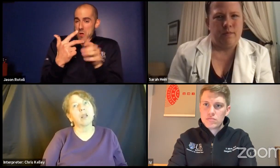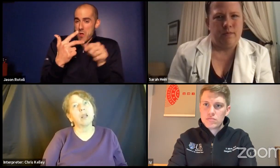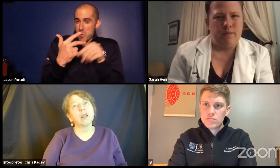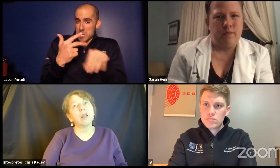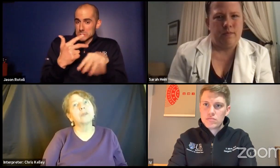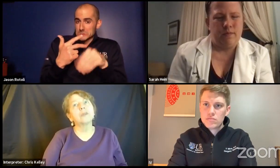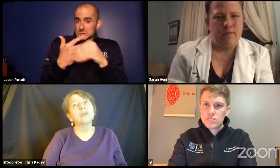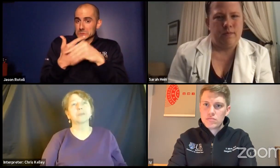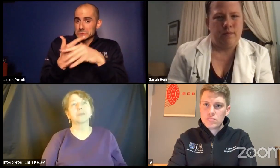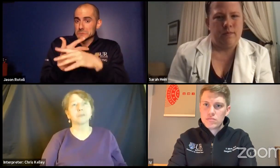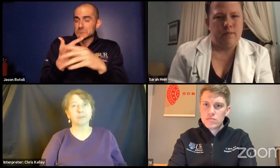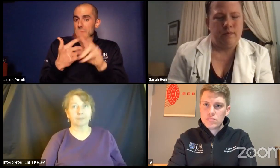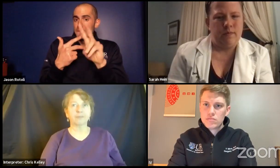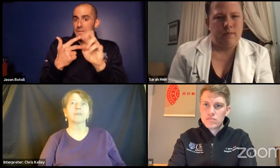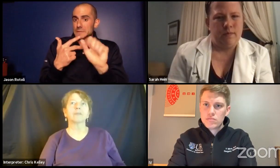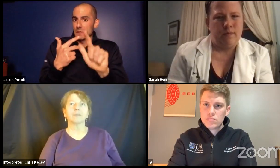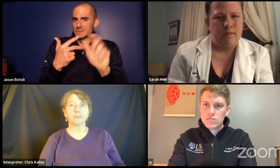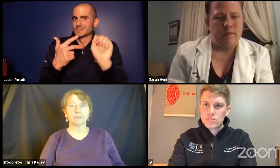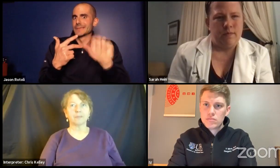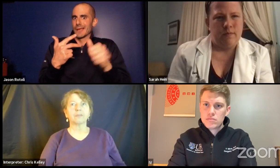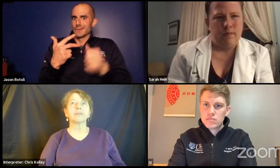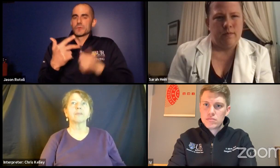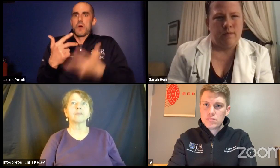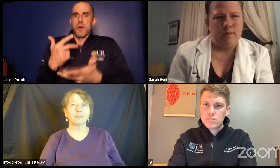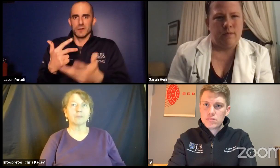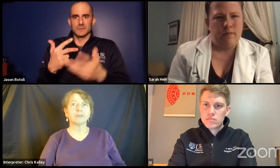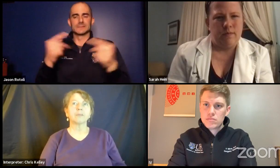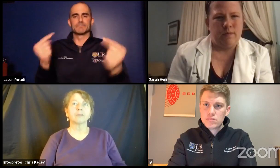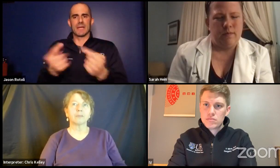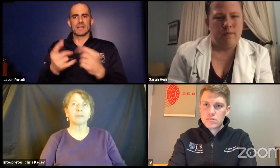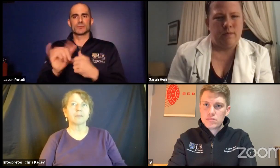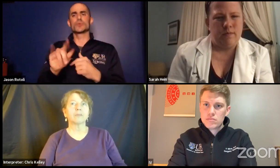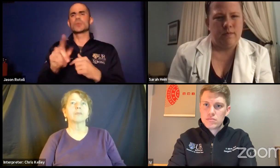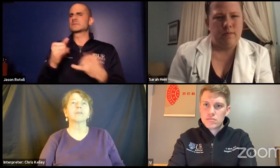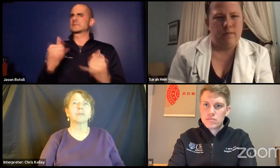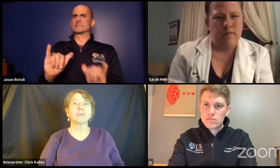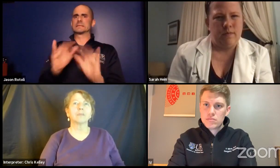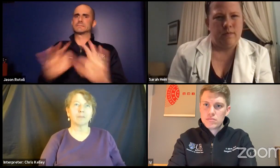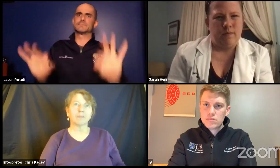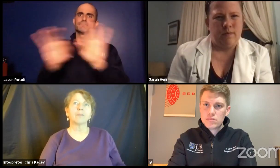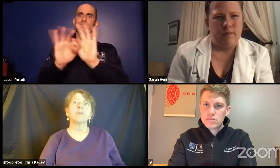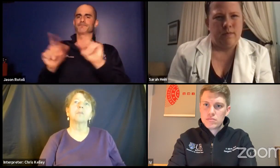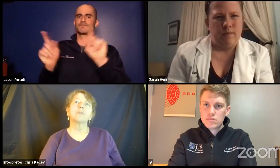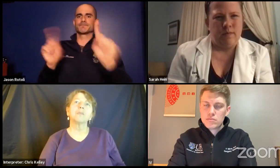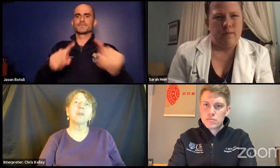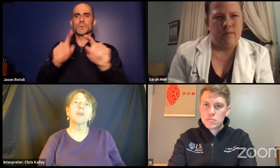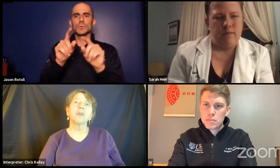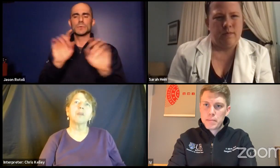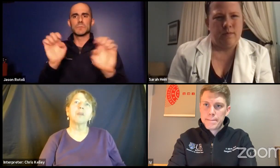heart. When you are having a bypass surgery it means that another